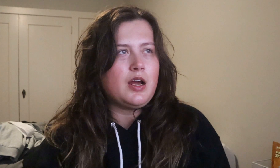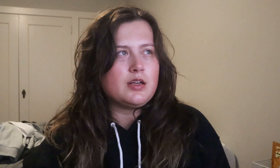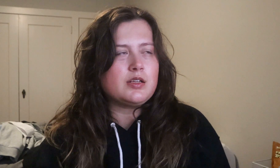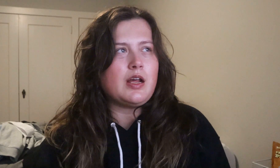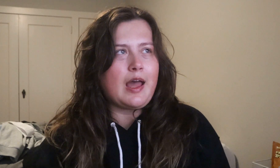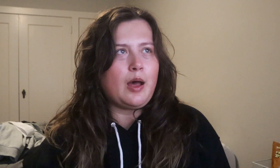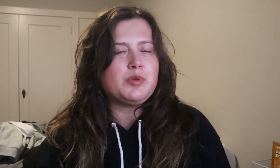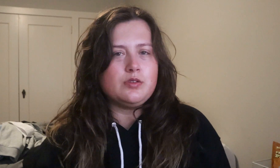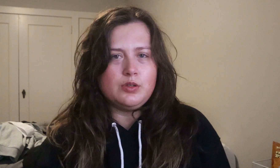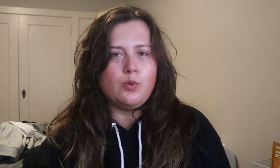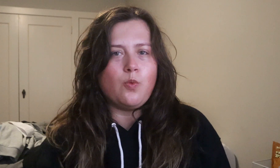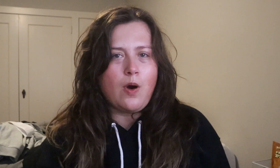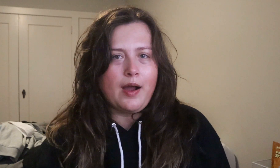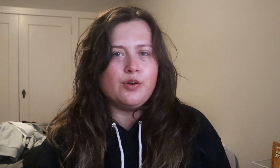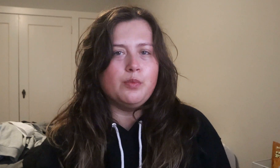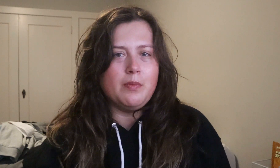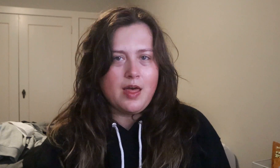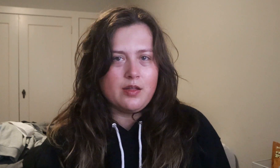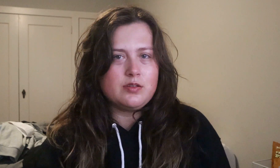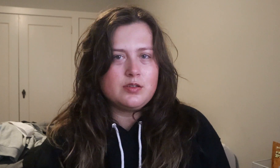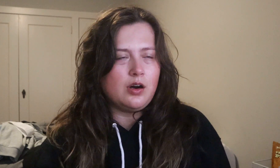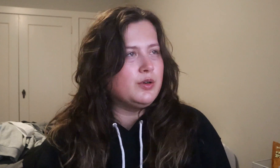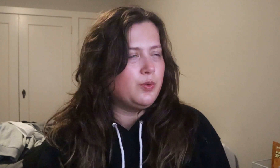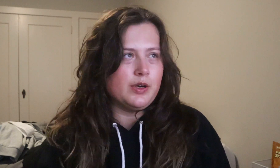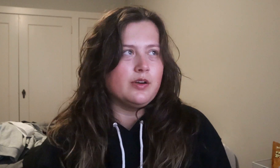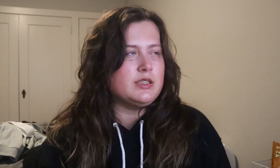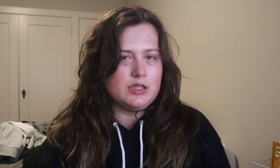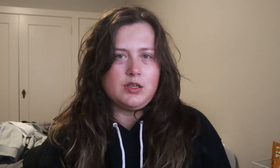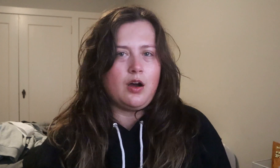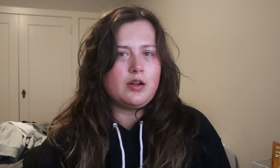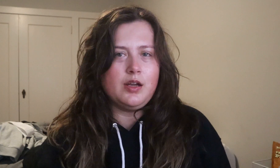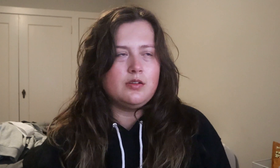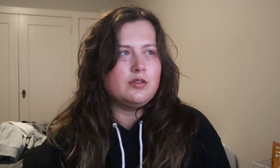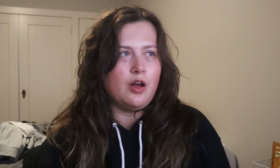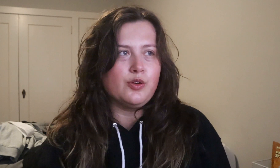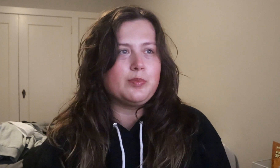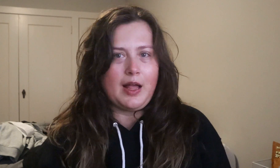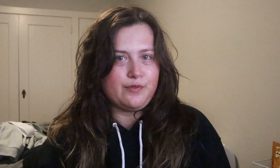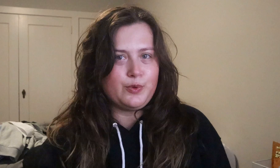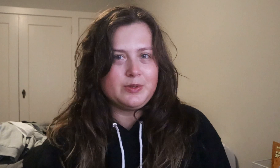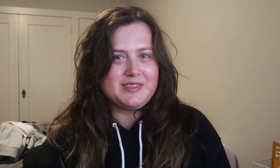It is an absolute wild mess on Twitter, on TikTok, and other platforms.